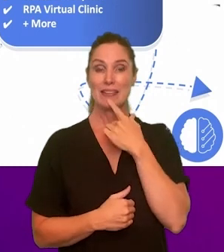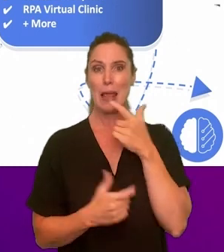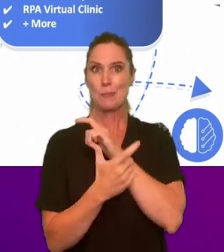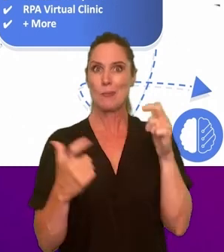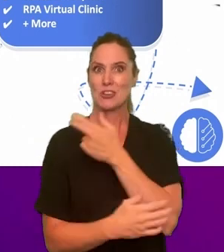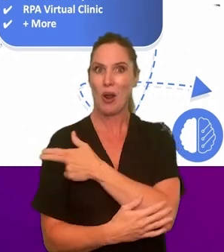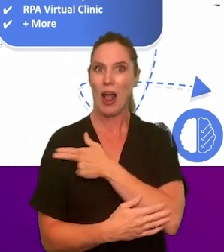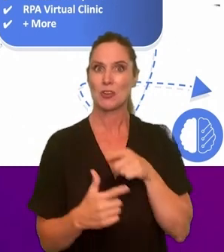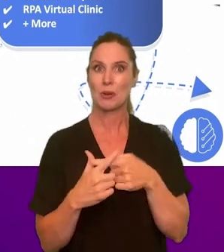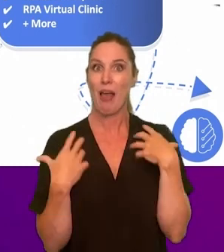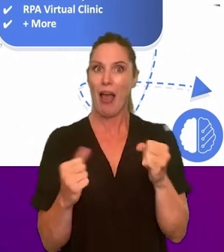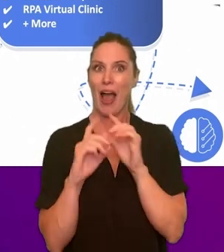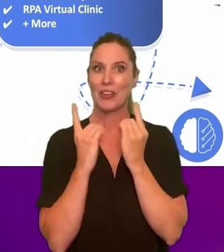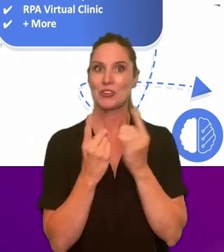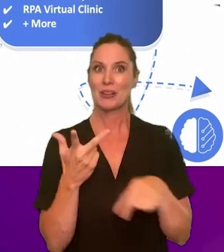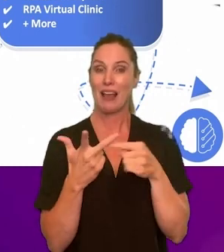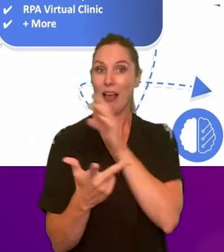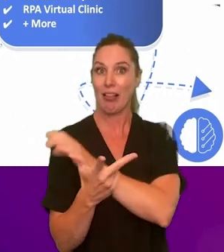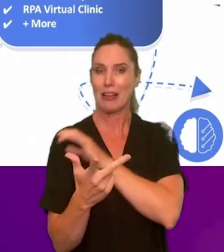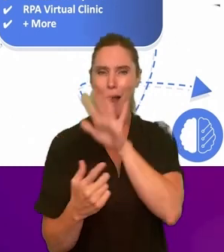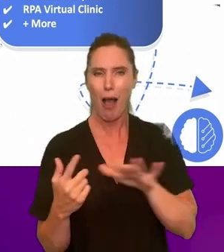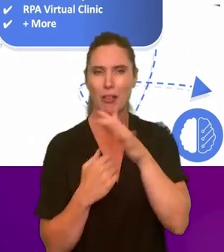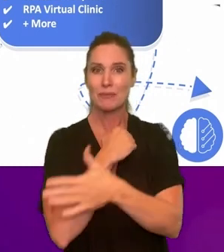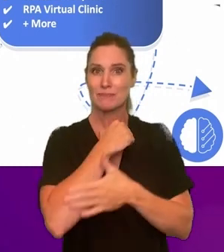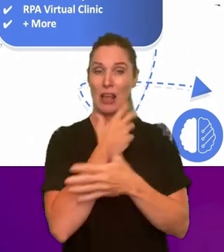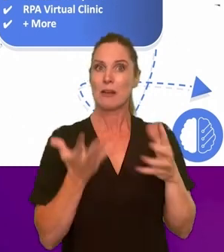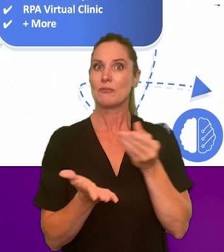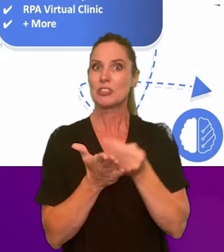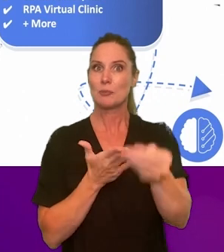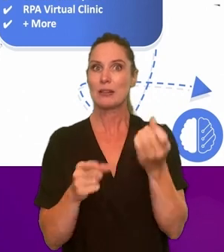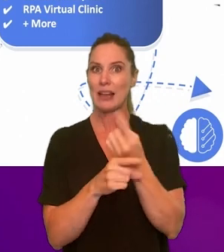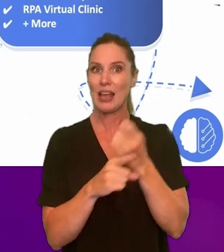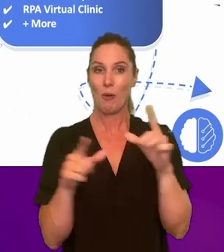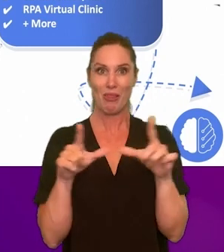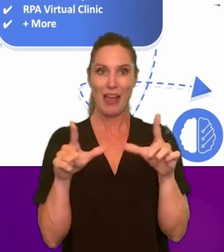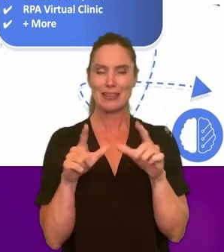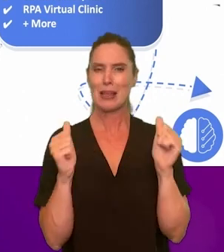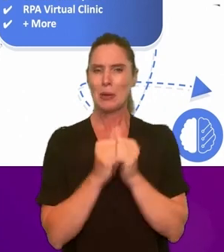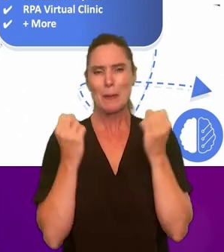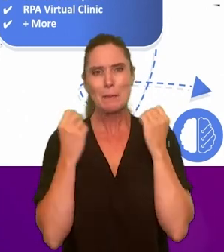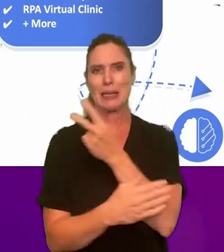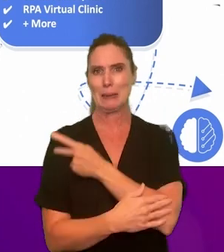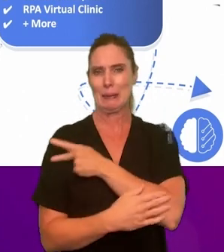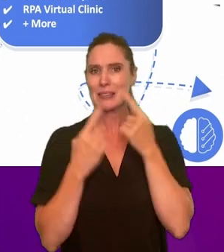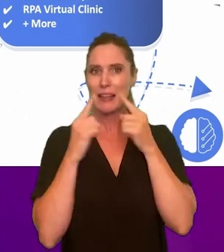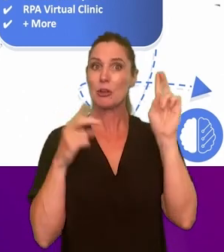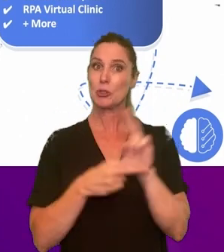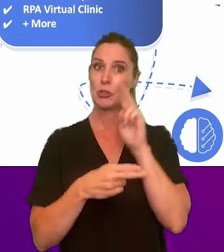health districts and clinics across the country have purchased our annual licences, with dozens of patients successfully using MEMORehab.